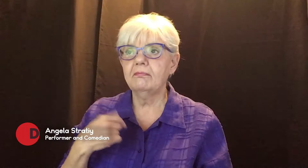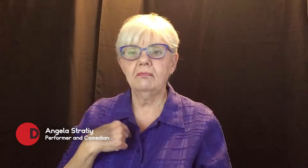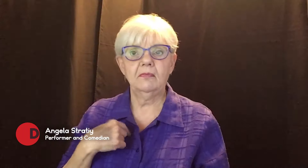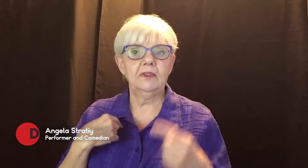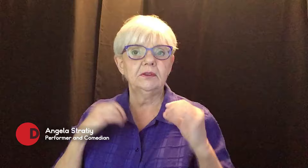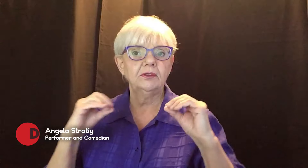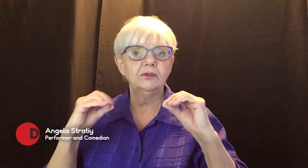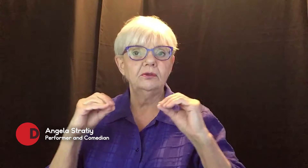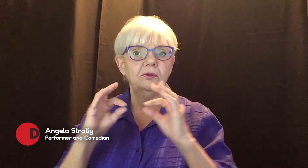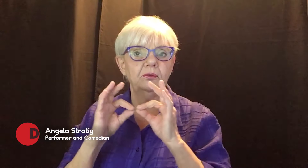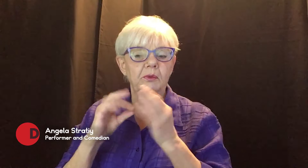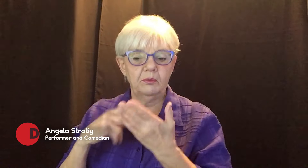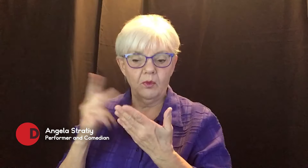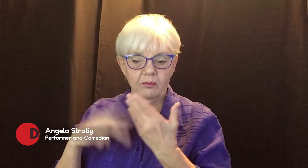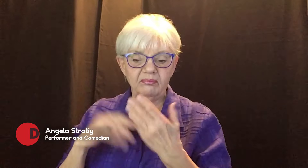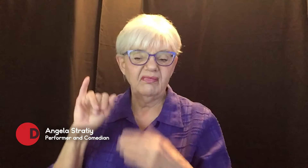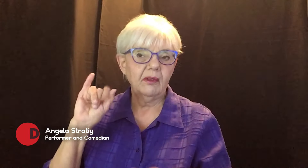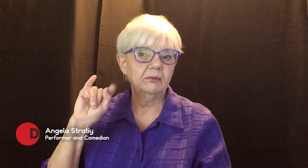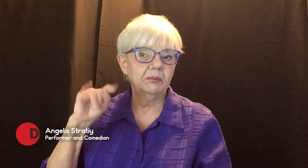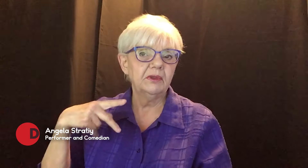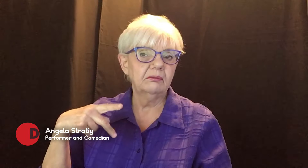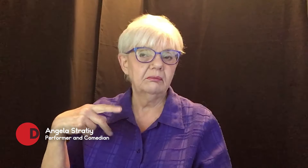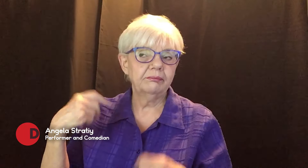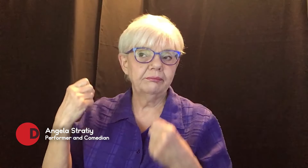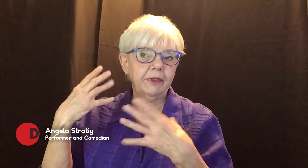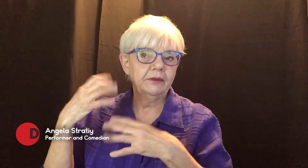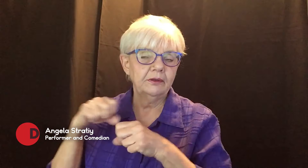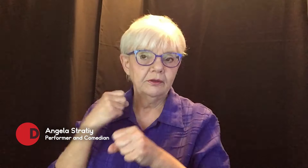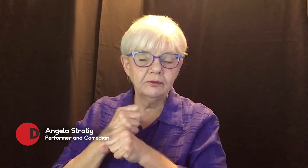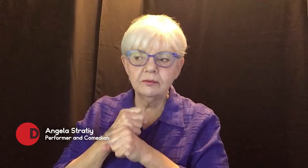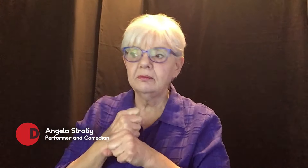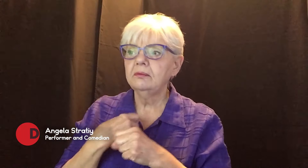I was an instructor for the Interpreter Training Program, ITP, for many years.